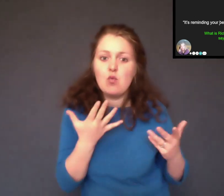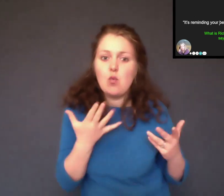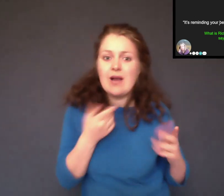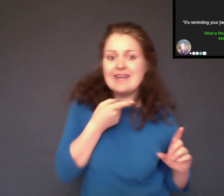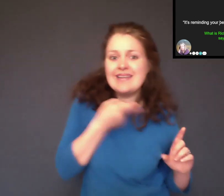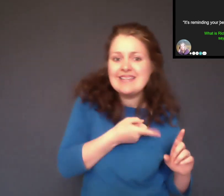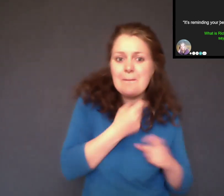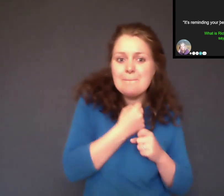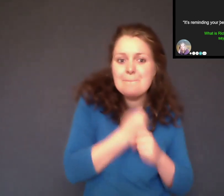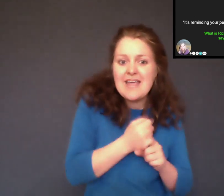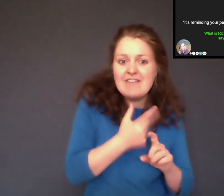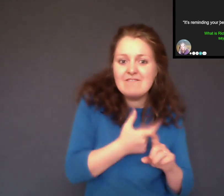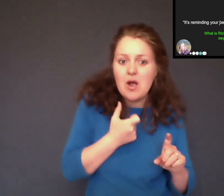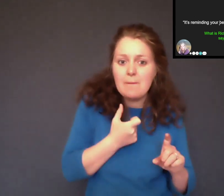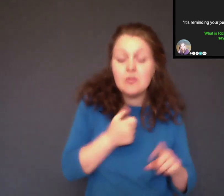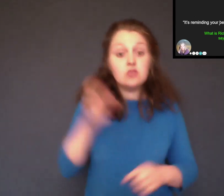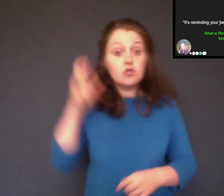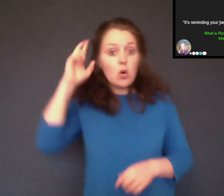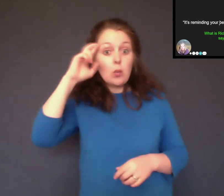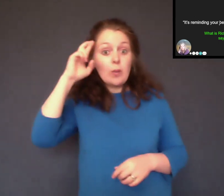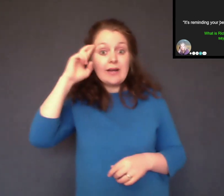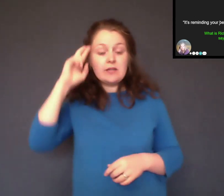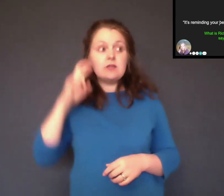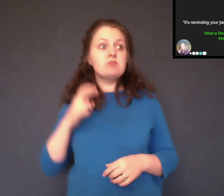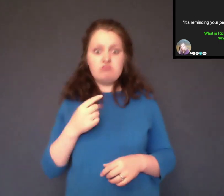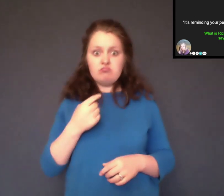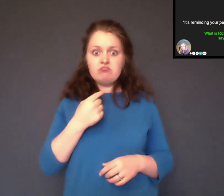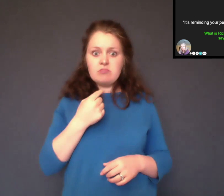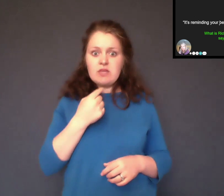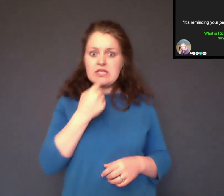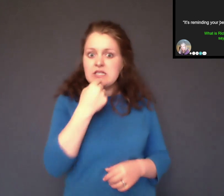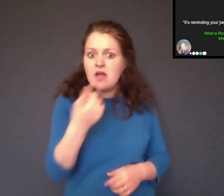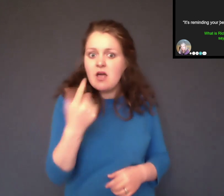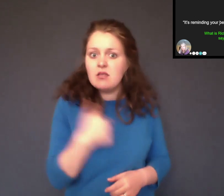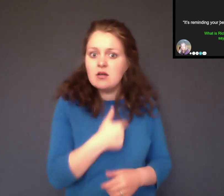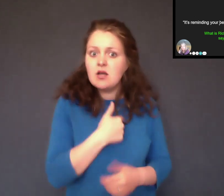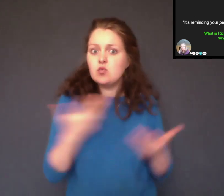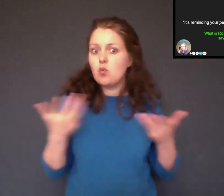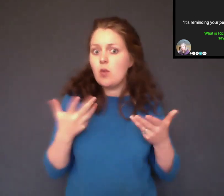of what he's made of so what is rictus confirming by saying this